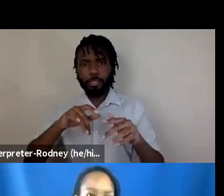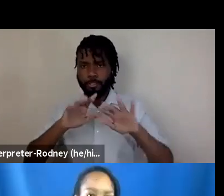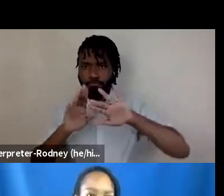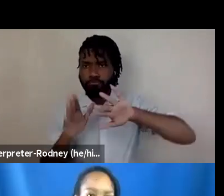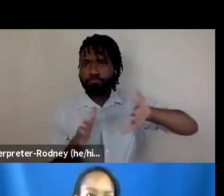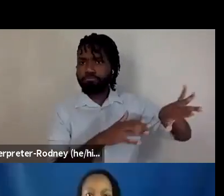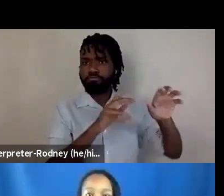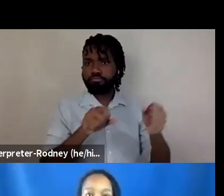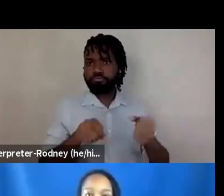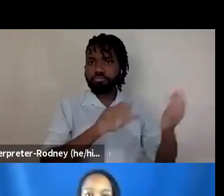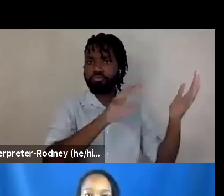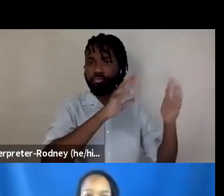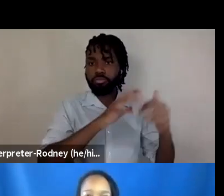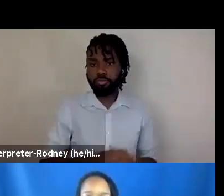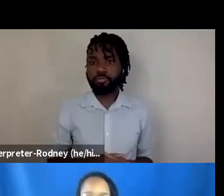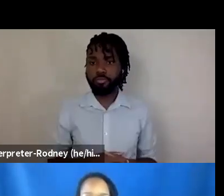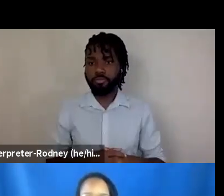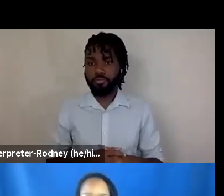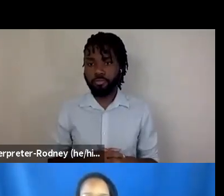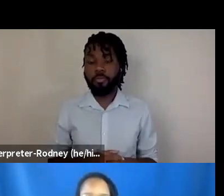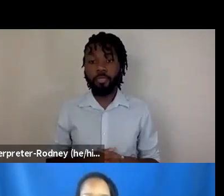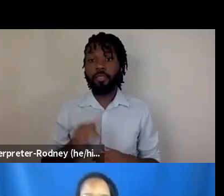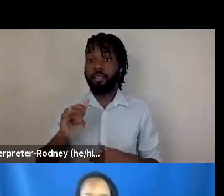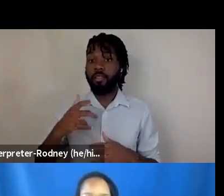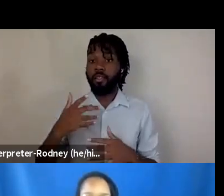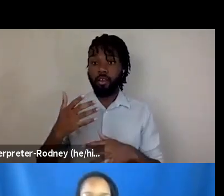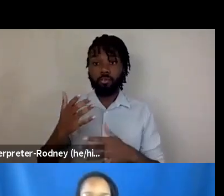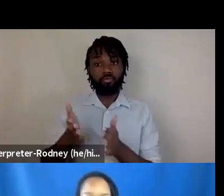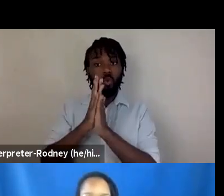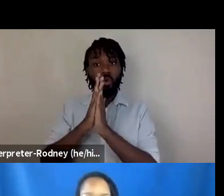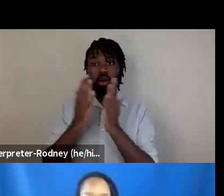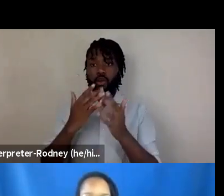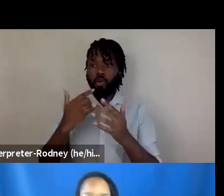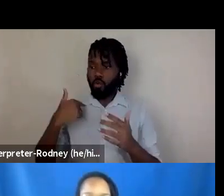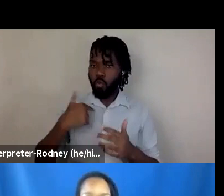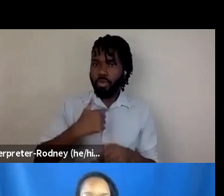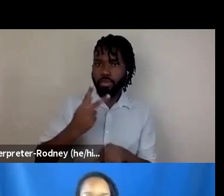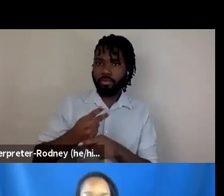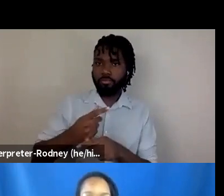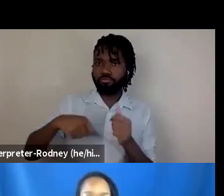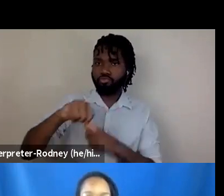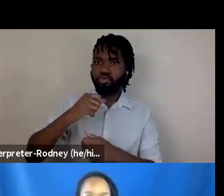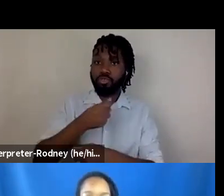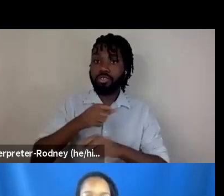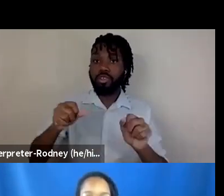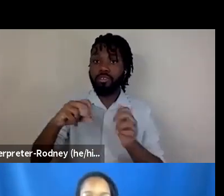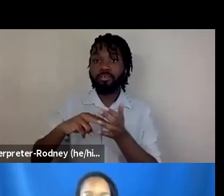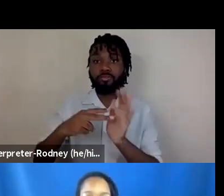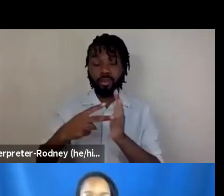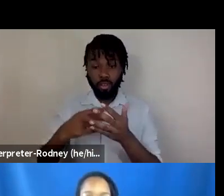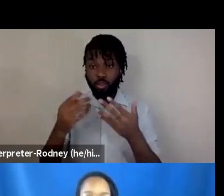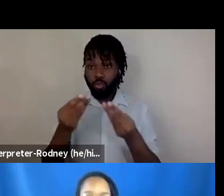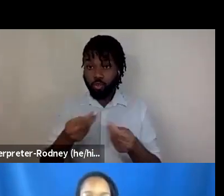The call, we keep us safe, reminds us that solutions should empower all people.